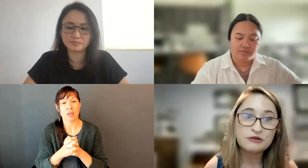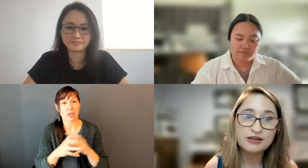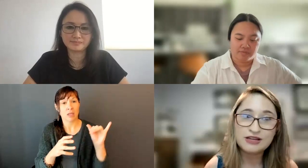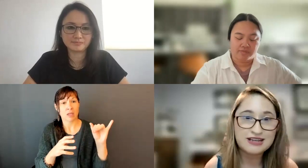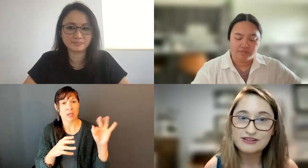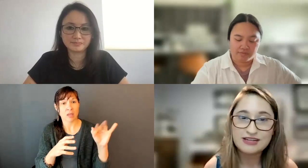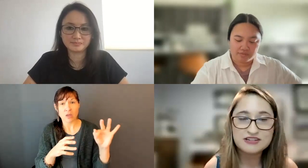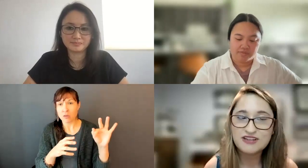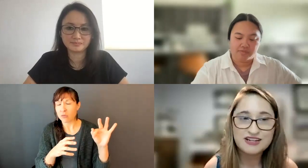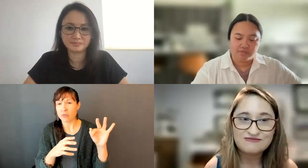you can definitely achieve it.